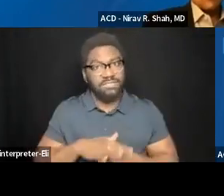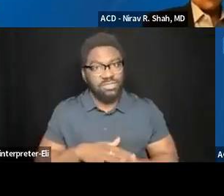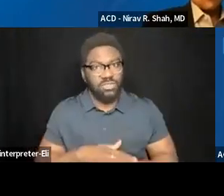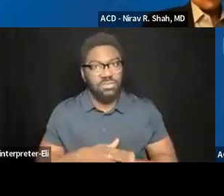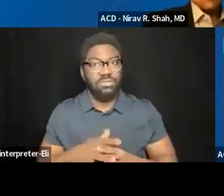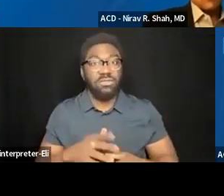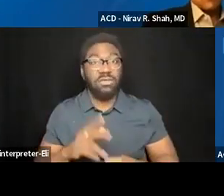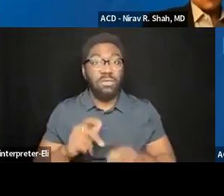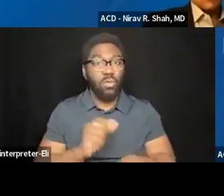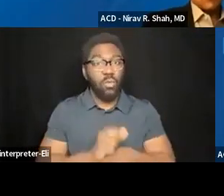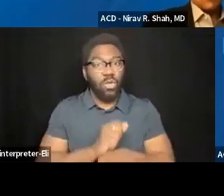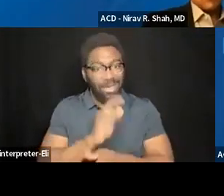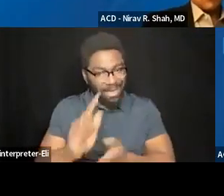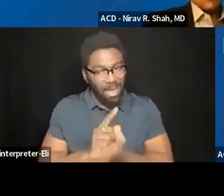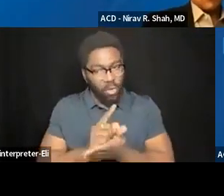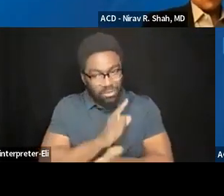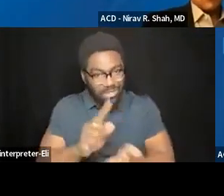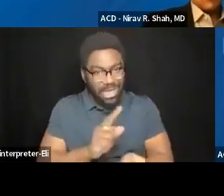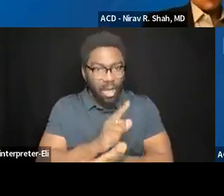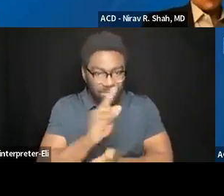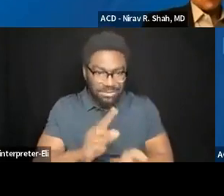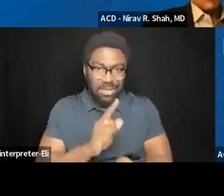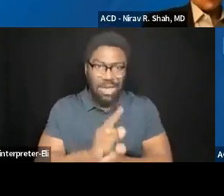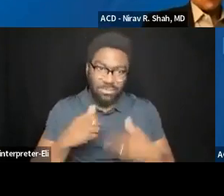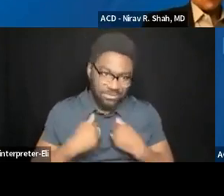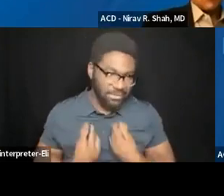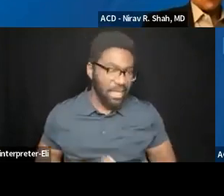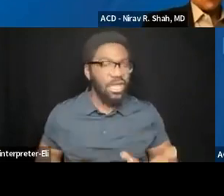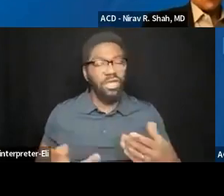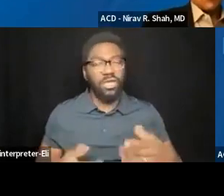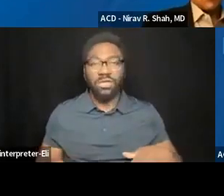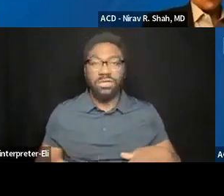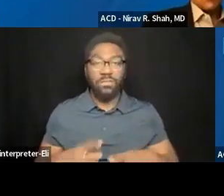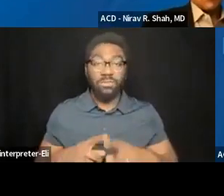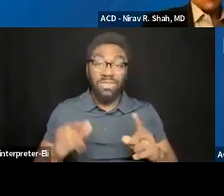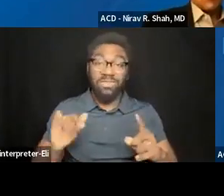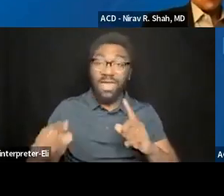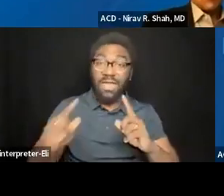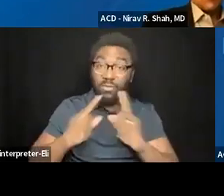but it's the communication and the reporting structure